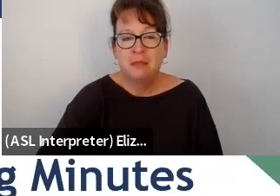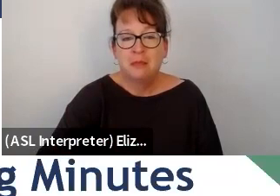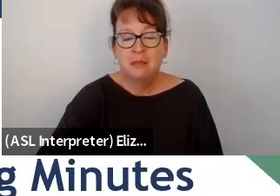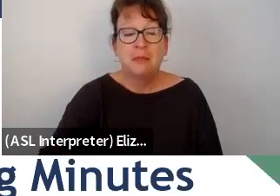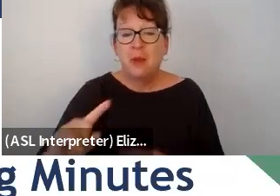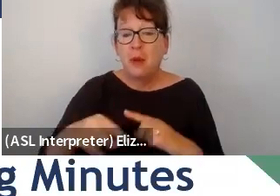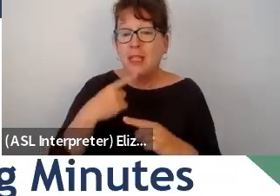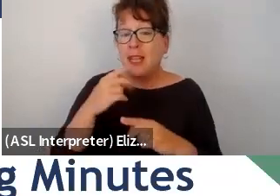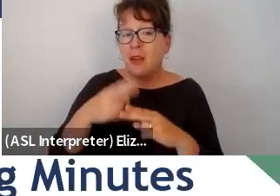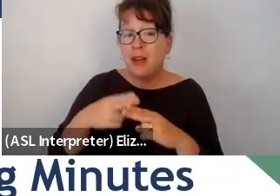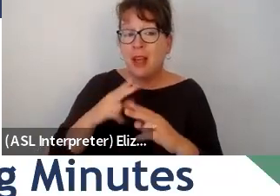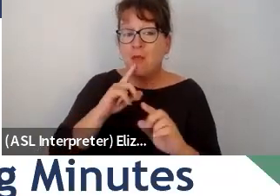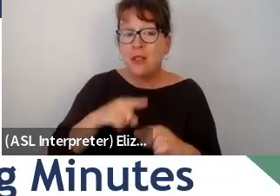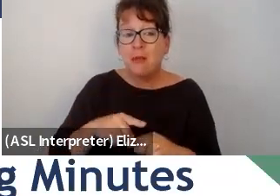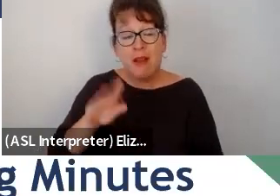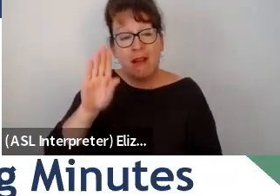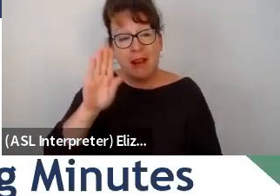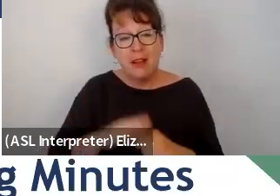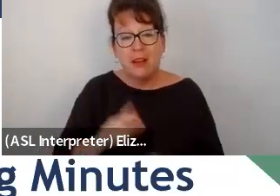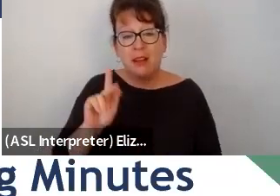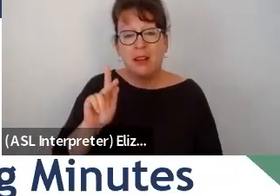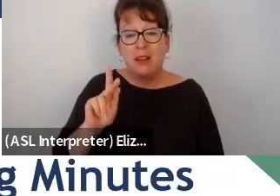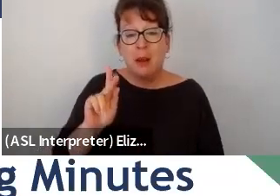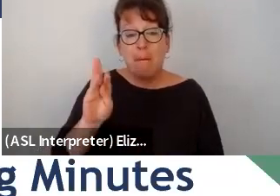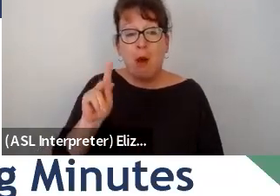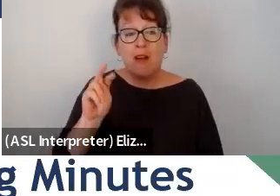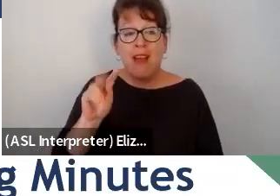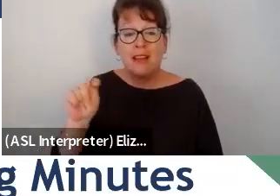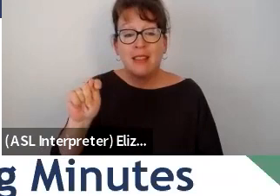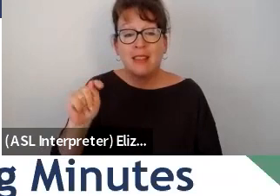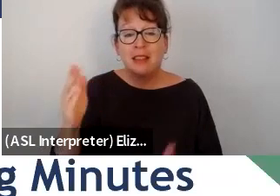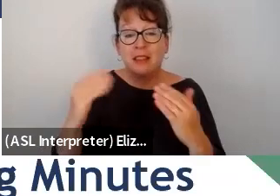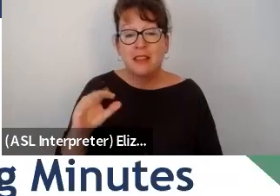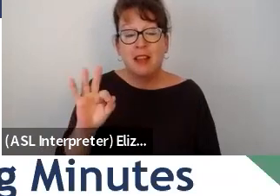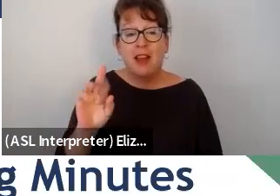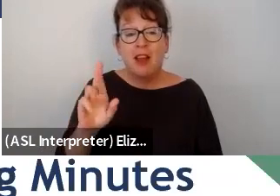the Ports Initiative. You all know that we also have been working really hard for the